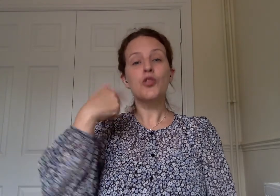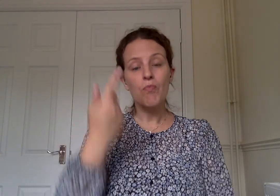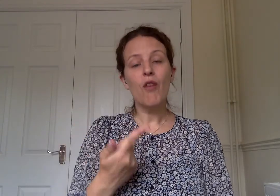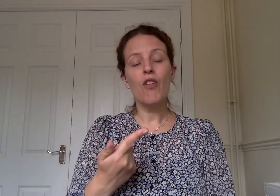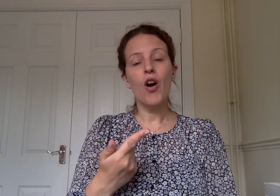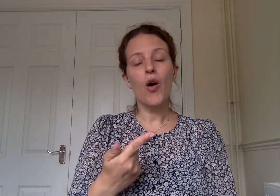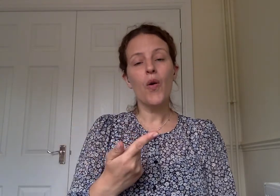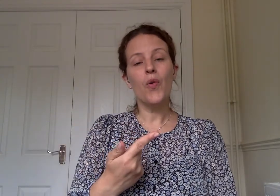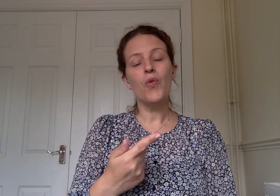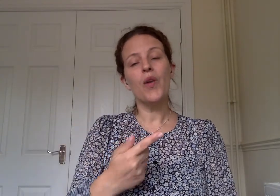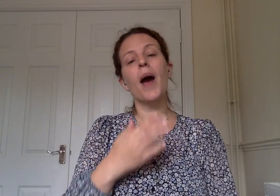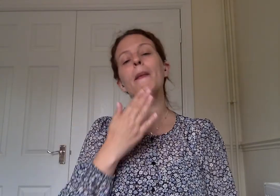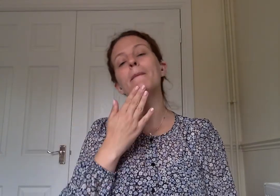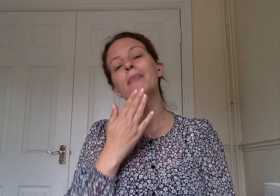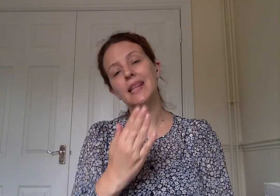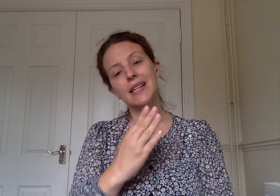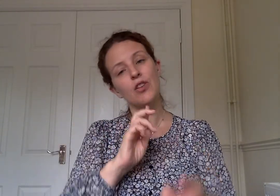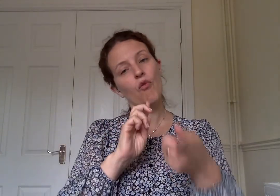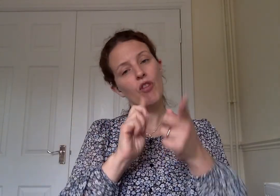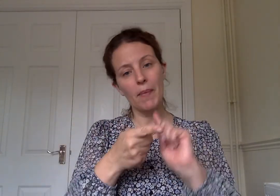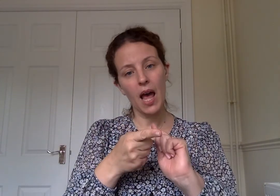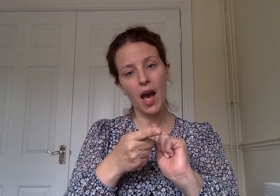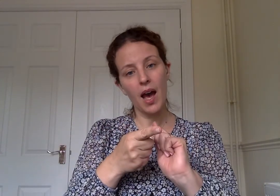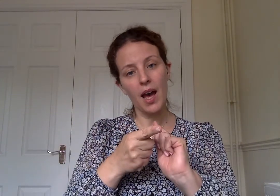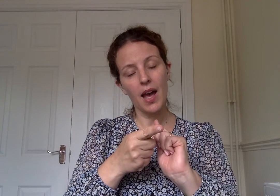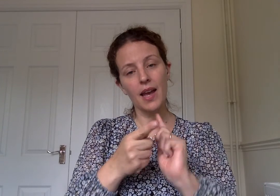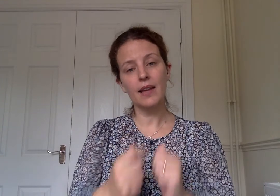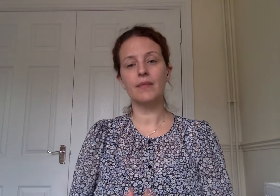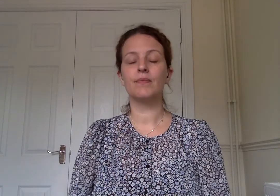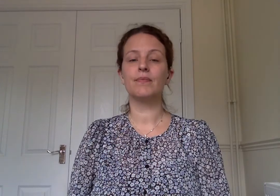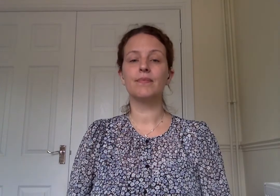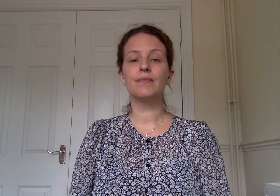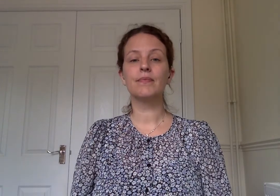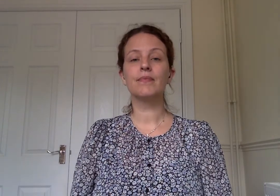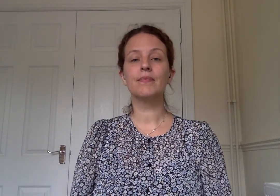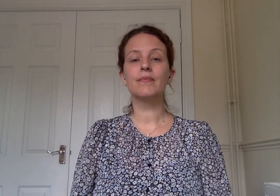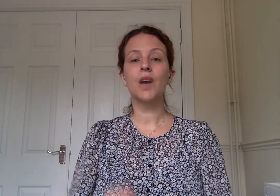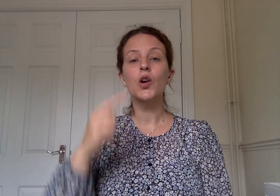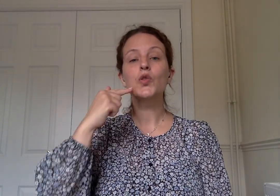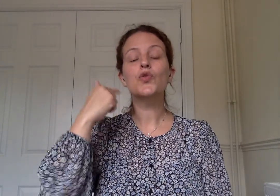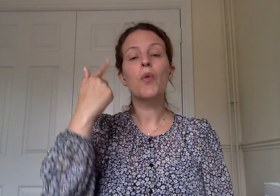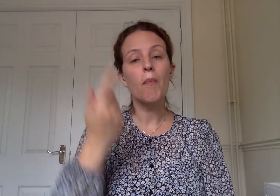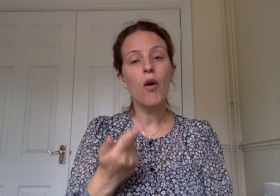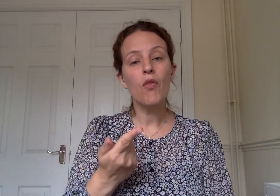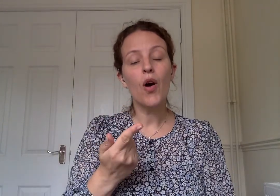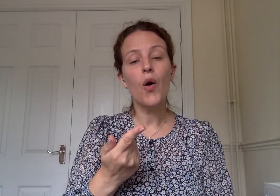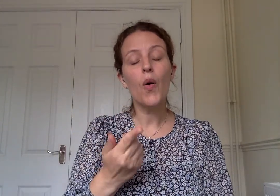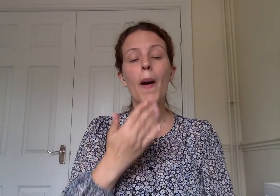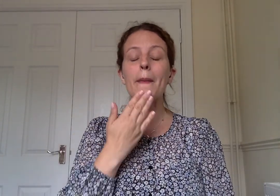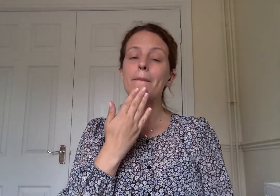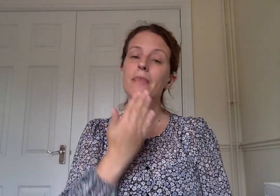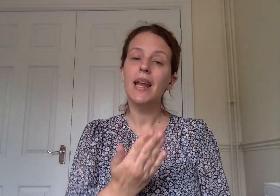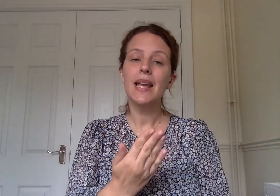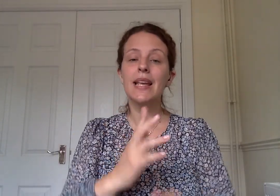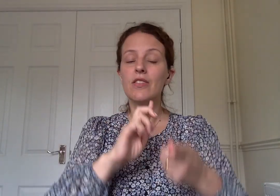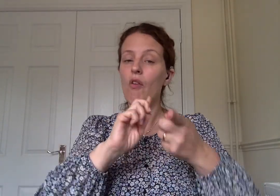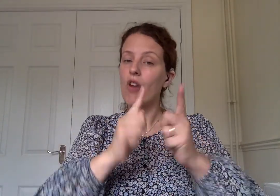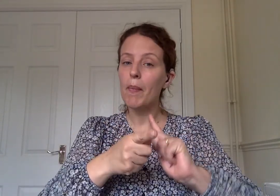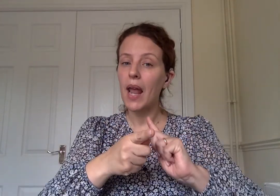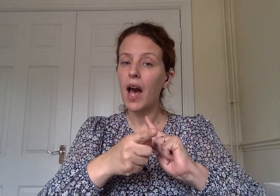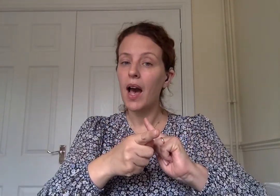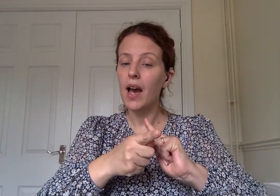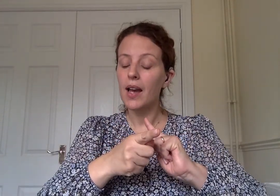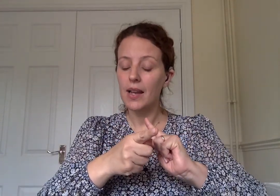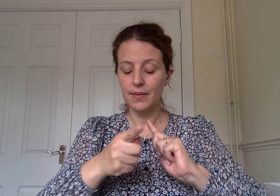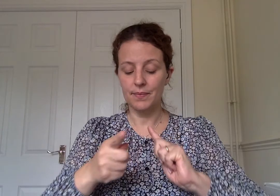Tomorrow please reply.